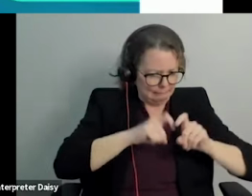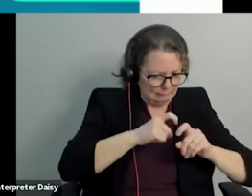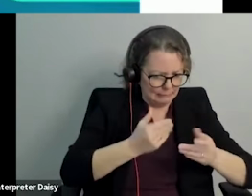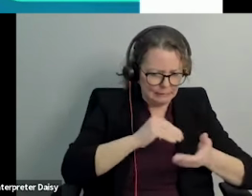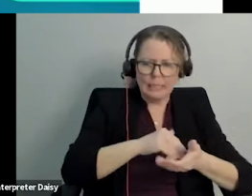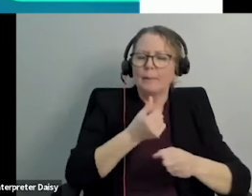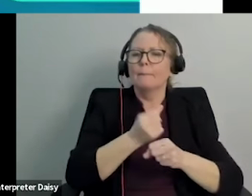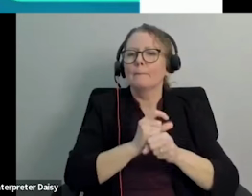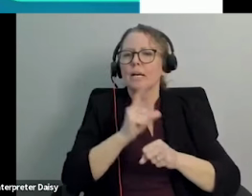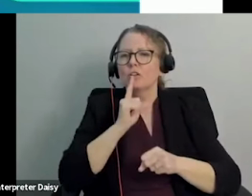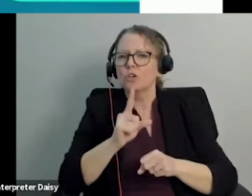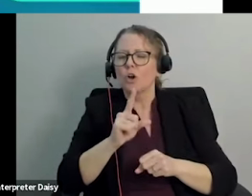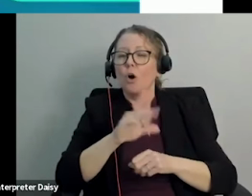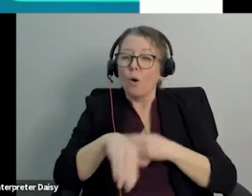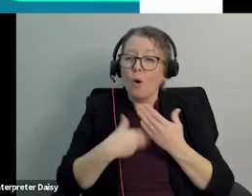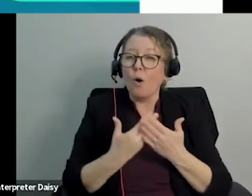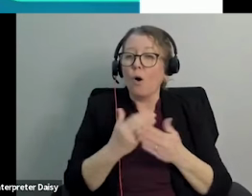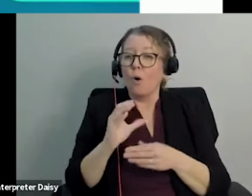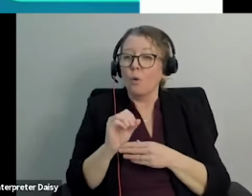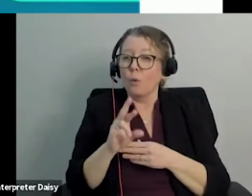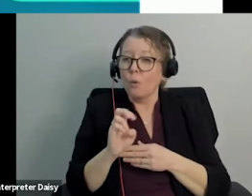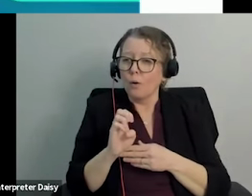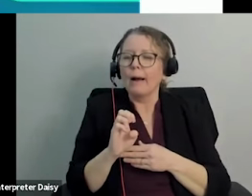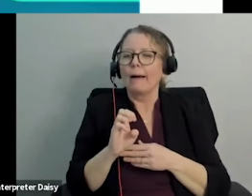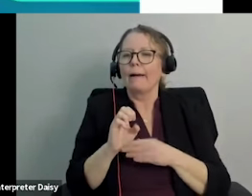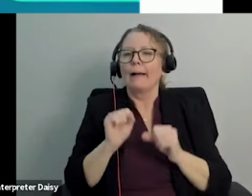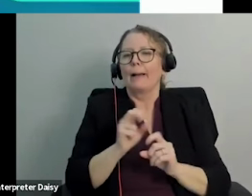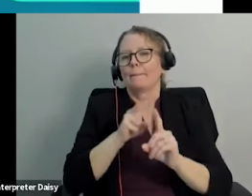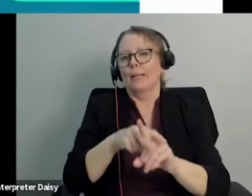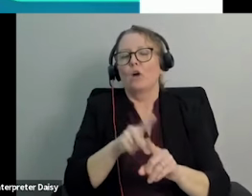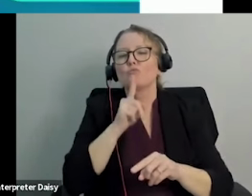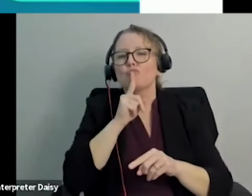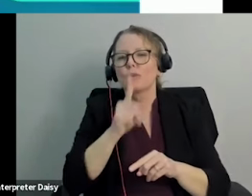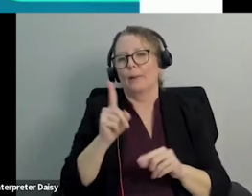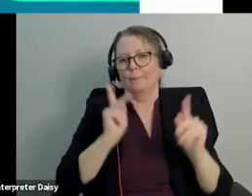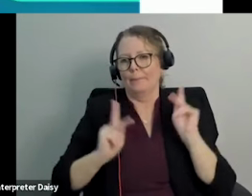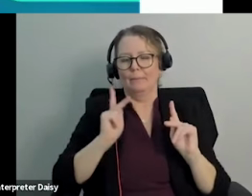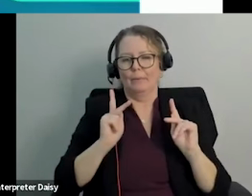so that you can bring real users in to test the solution. And then you can discover ways